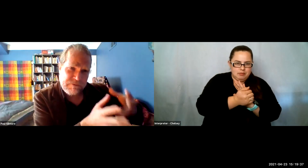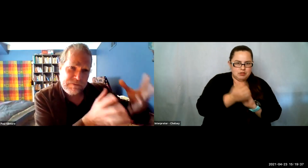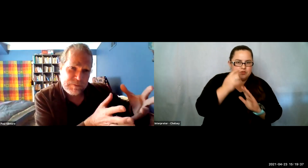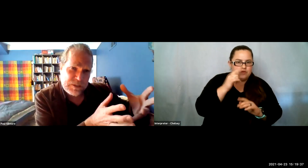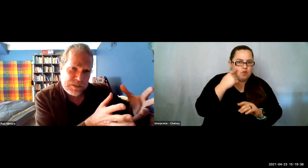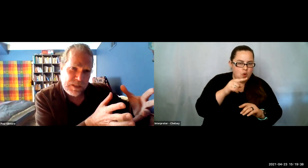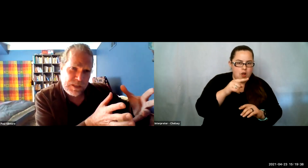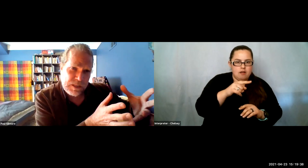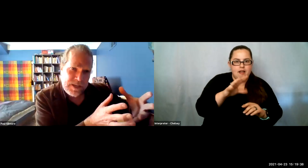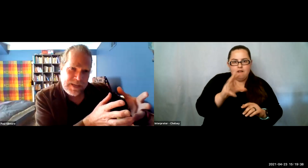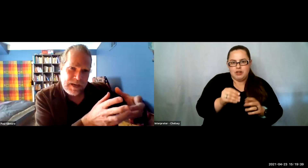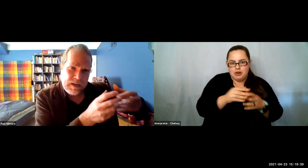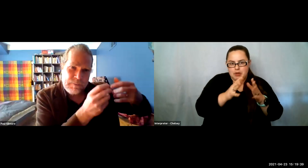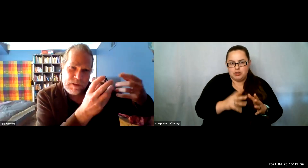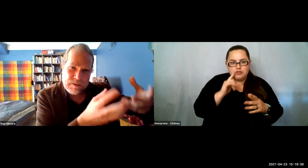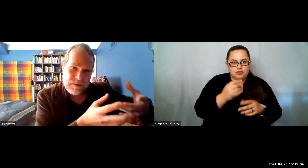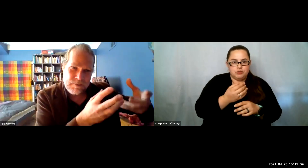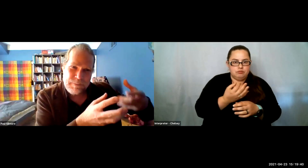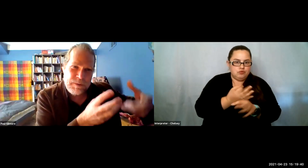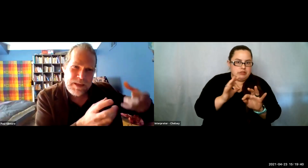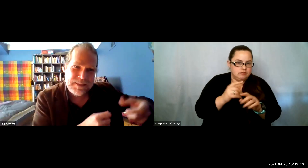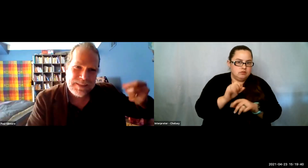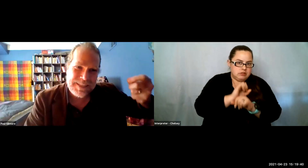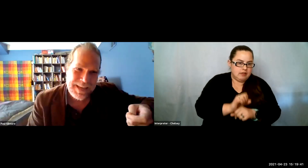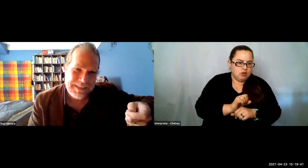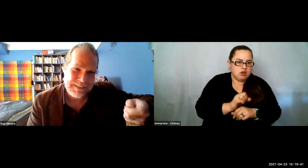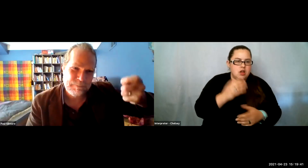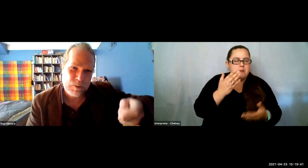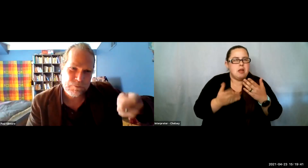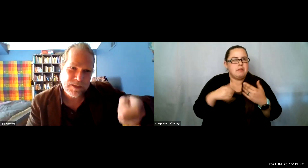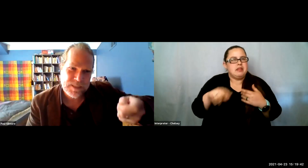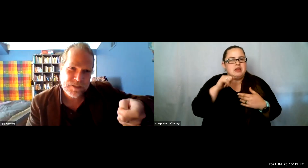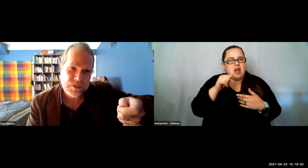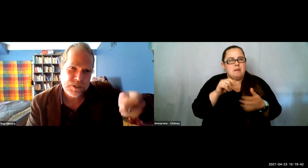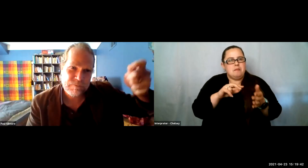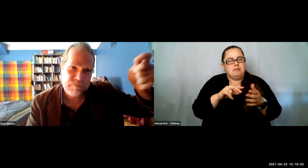been freed from slavery, you know, maybe they didn't intend birthright citizenship for